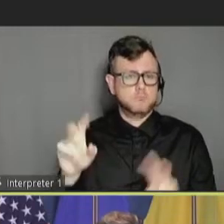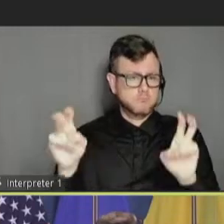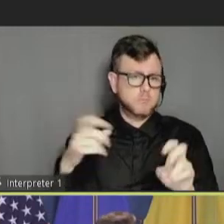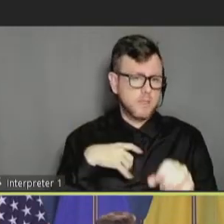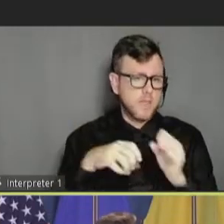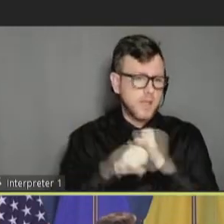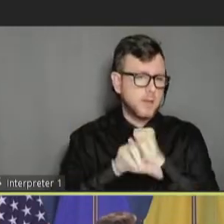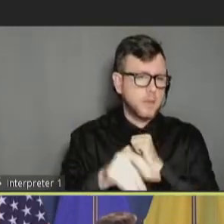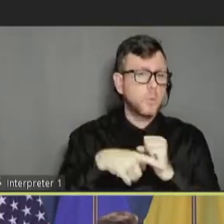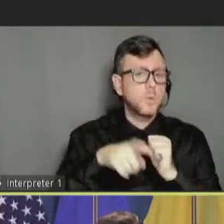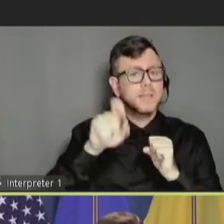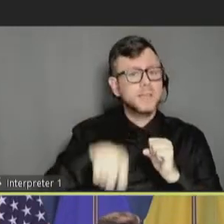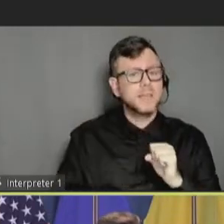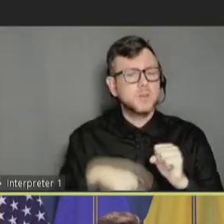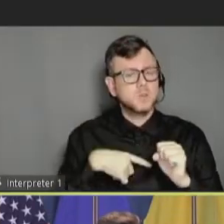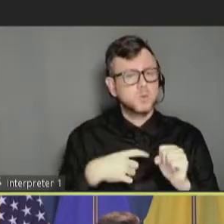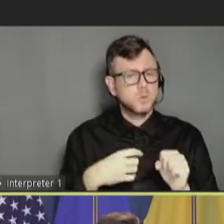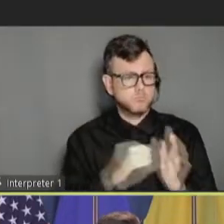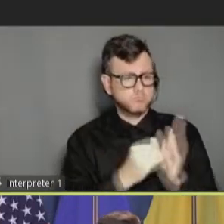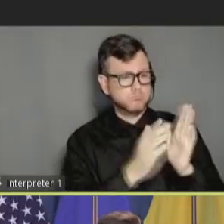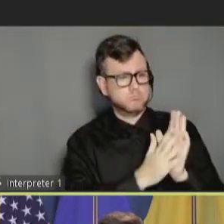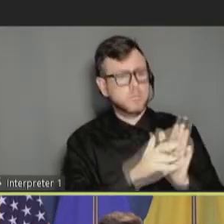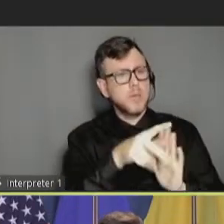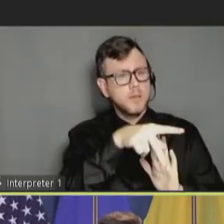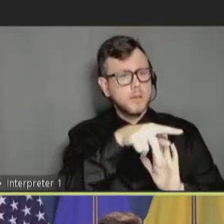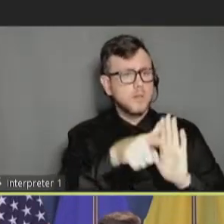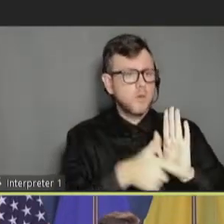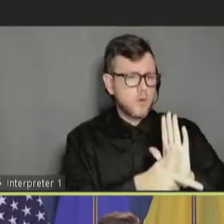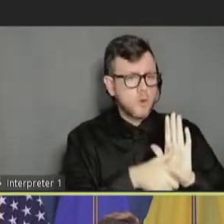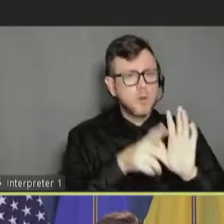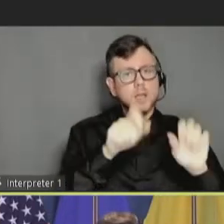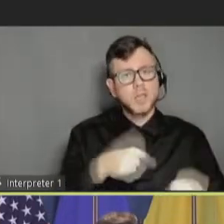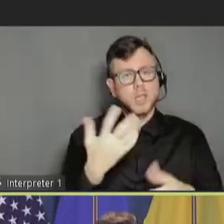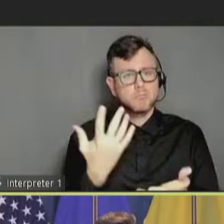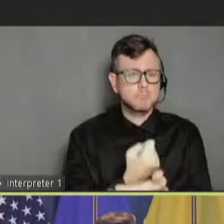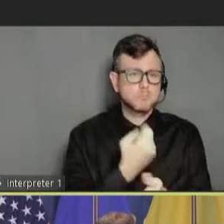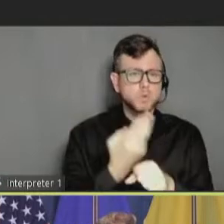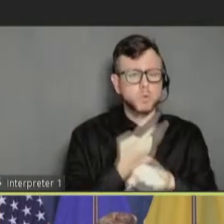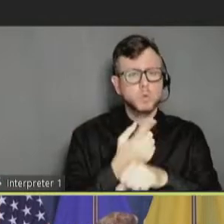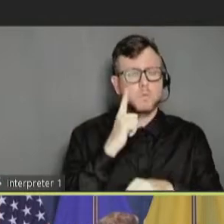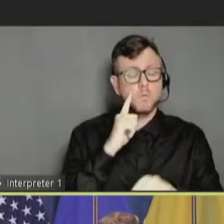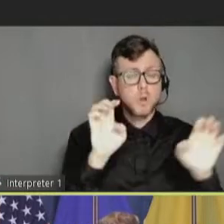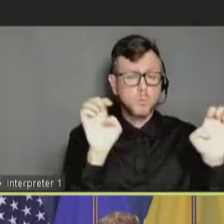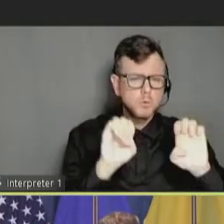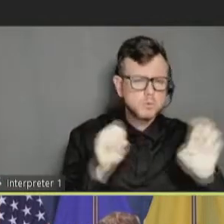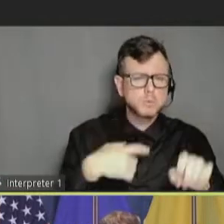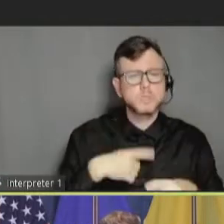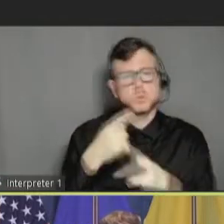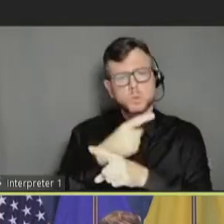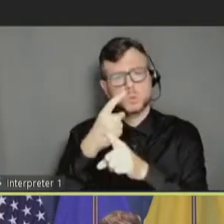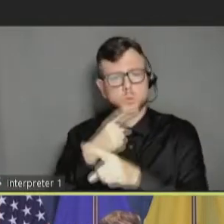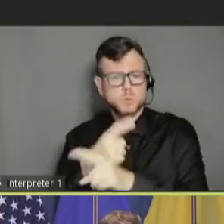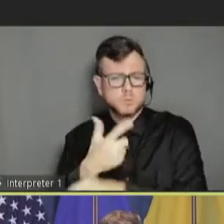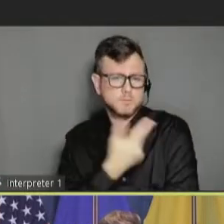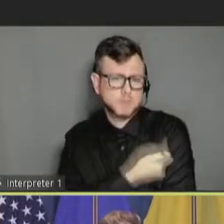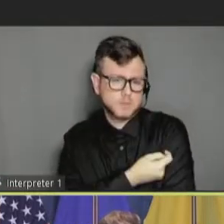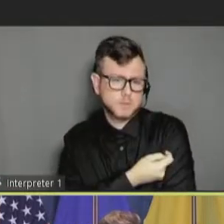so it can be leveraged in the future for emergency and routine vaccines and diseases.